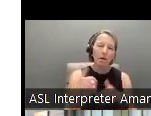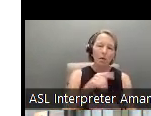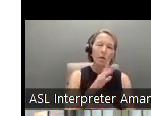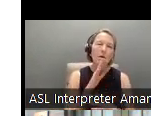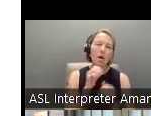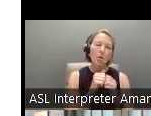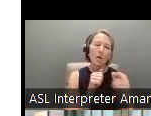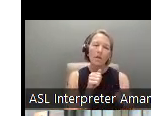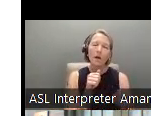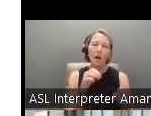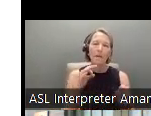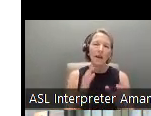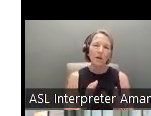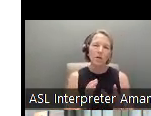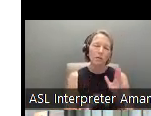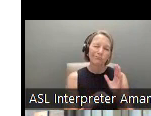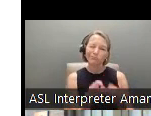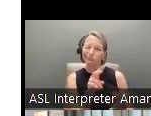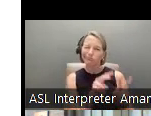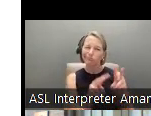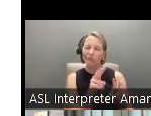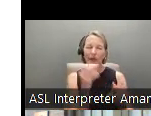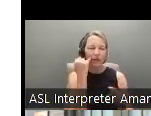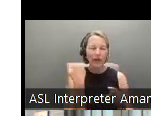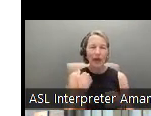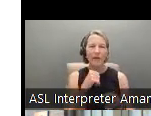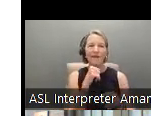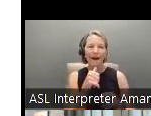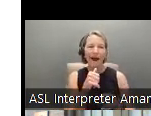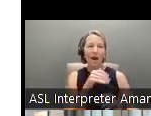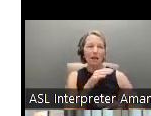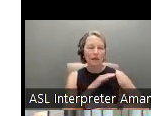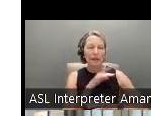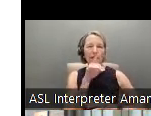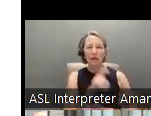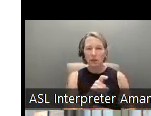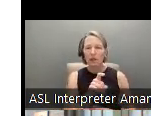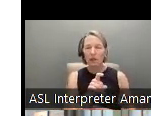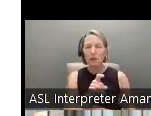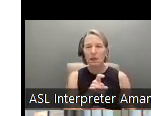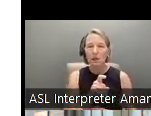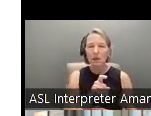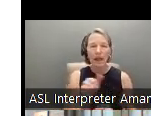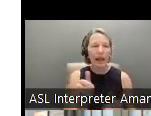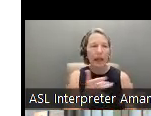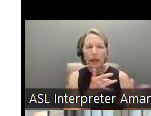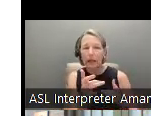the beneficiary again to find out if they have any unmet needs um any concerns about how their